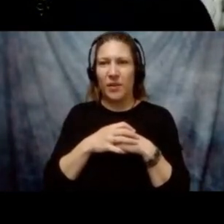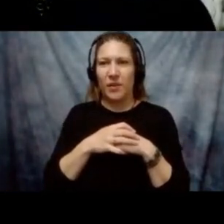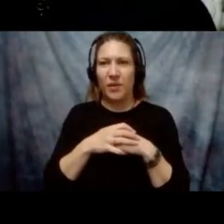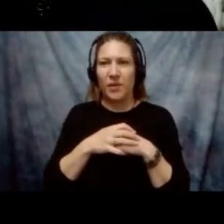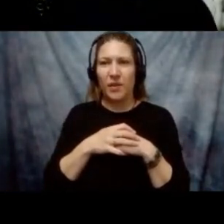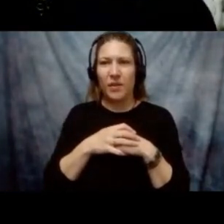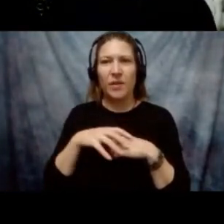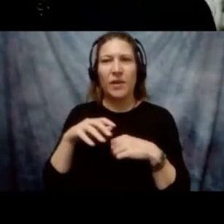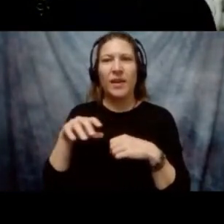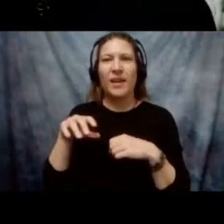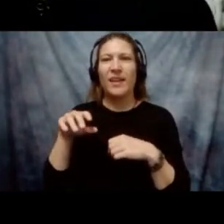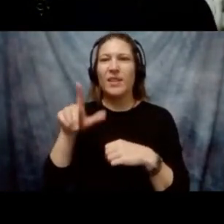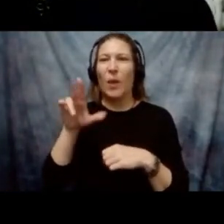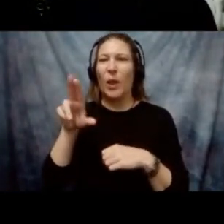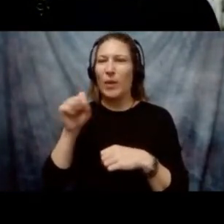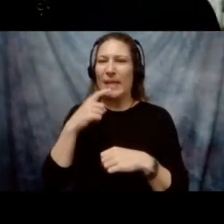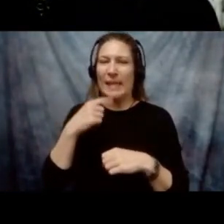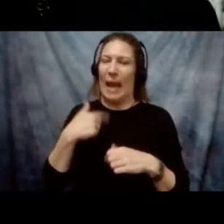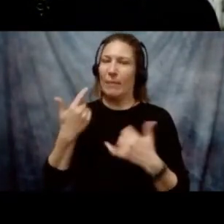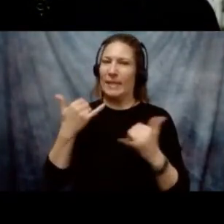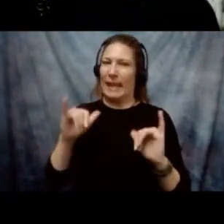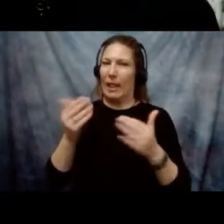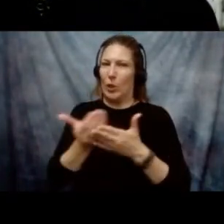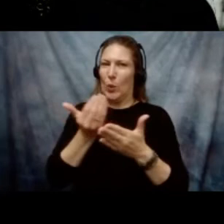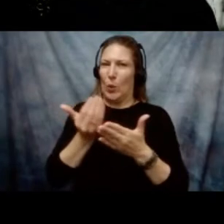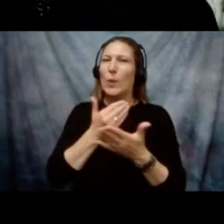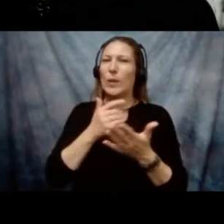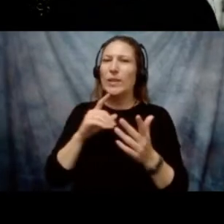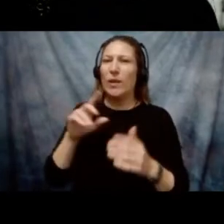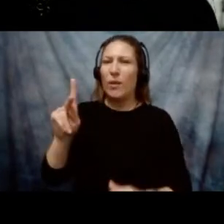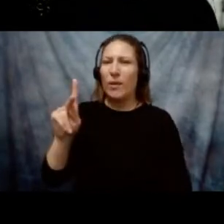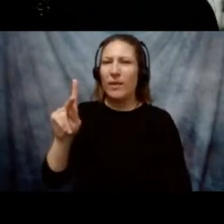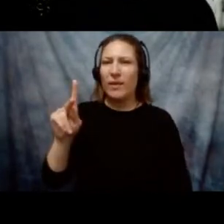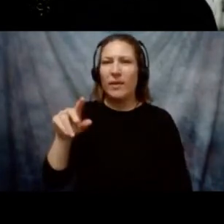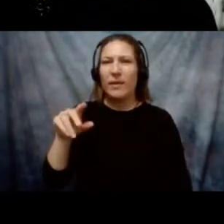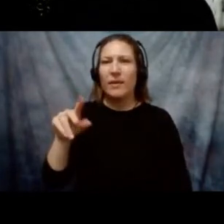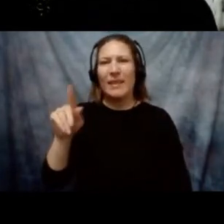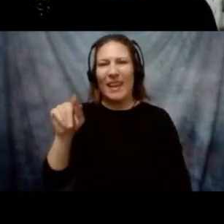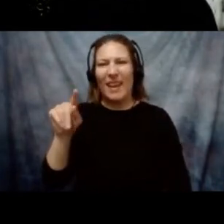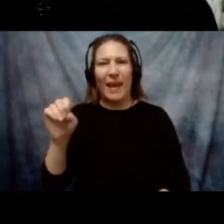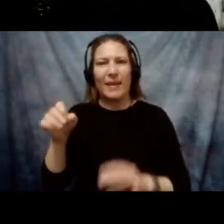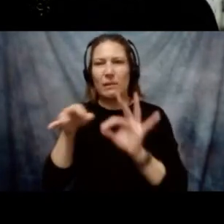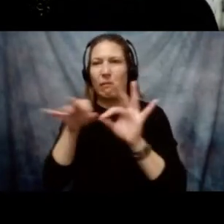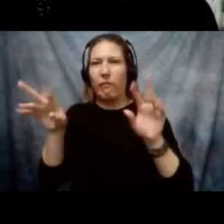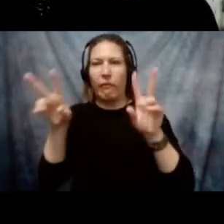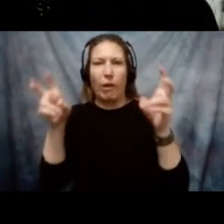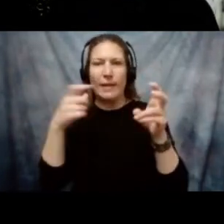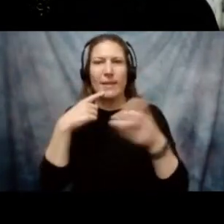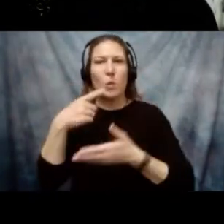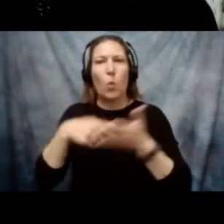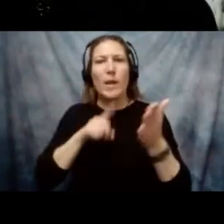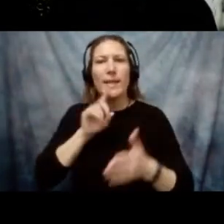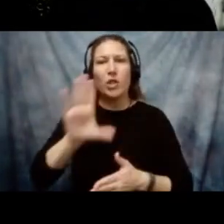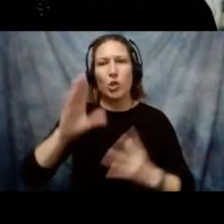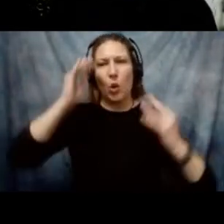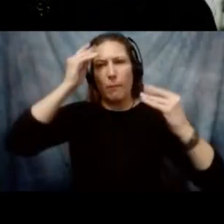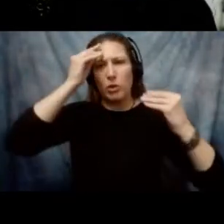um that was her question let me see if she um vpats r4 software volunteer vendor accessibility